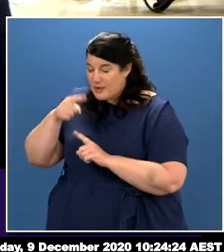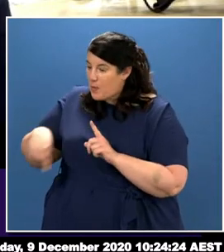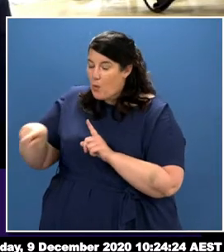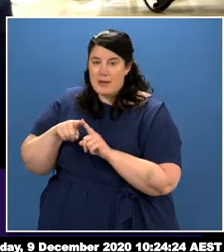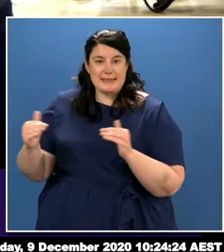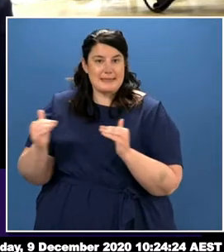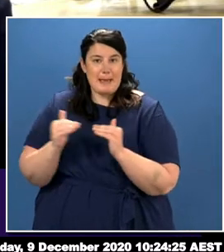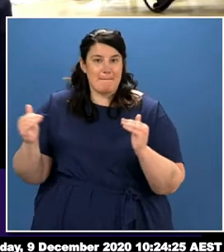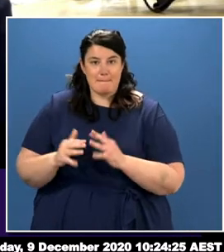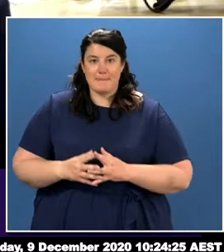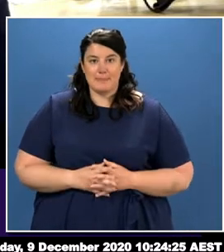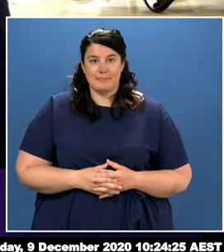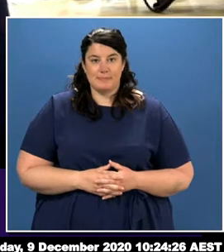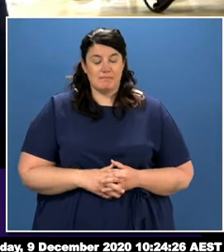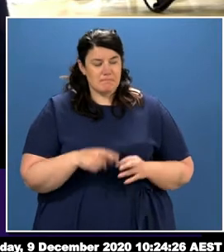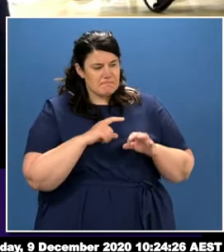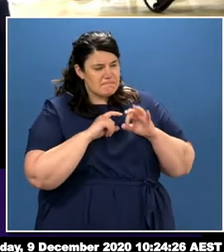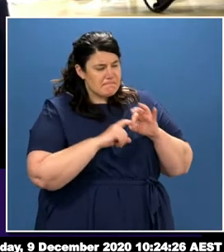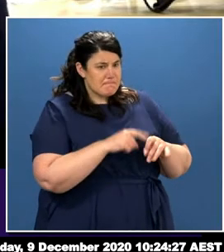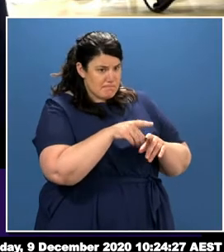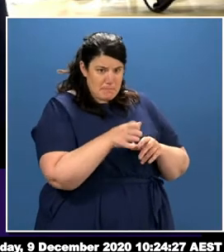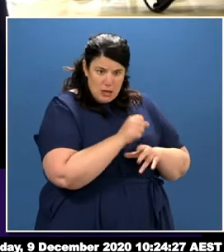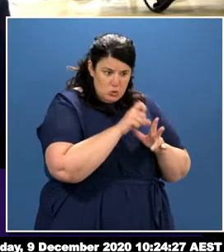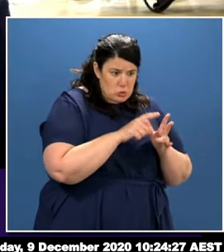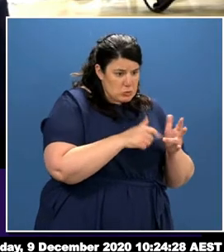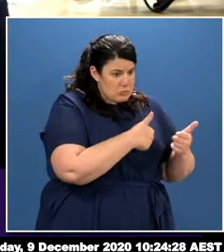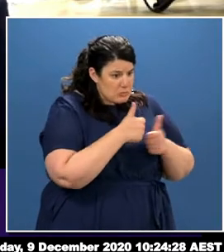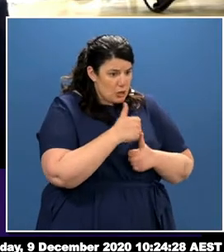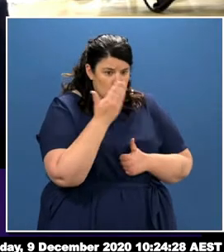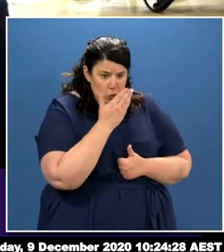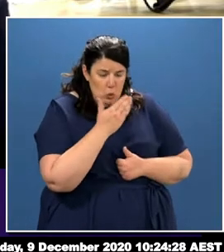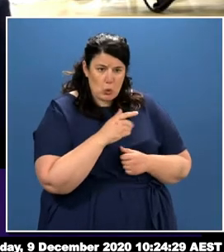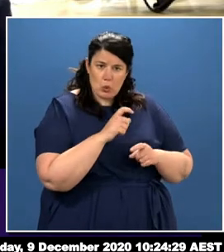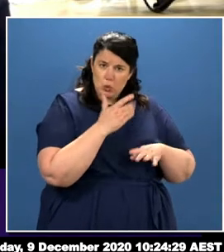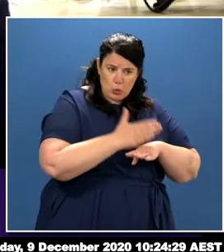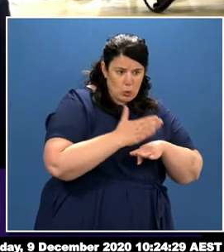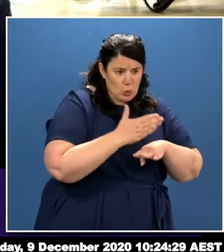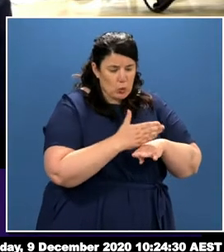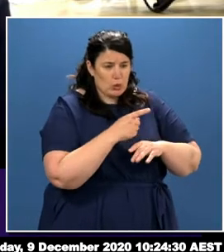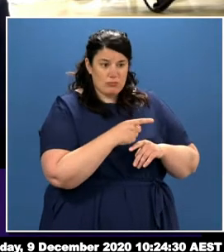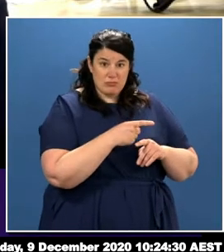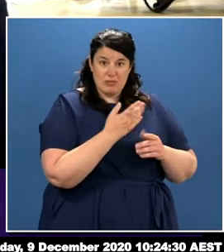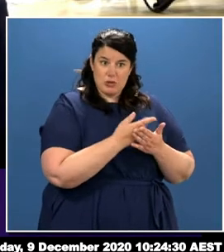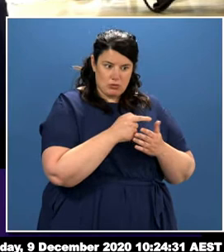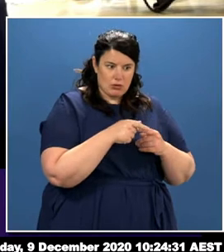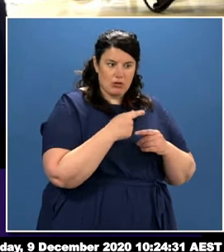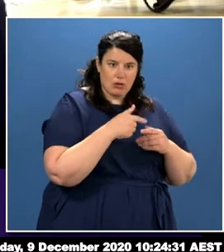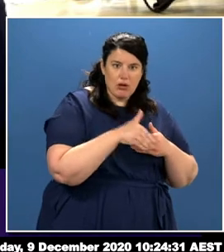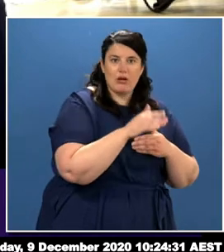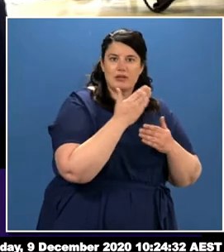And that application of having to do well at school and really applying yourself, that led you to studying law?